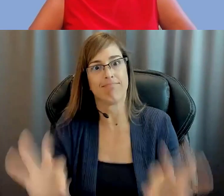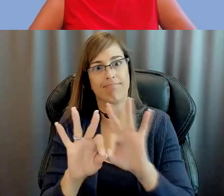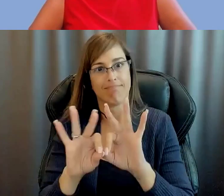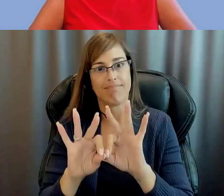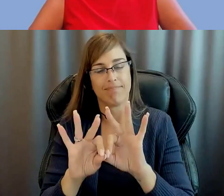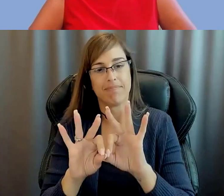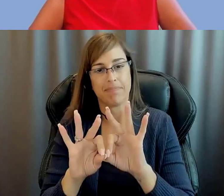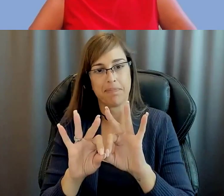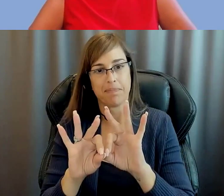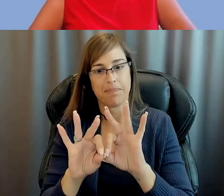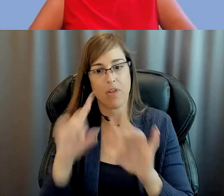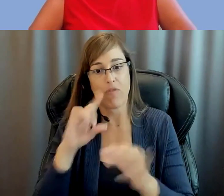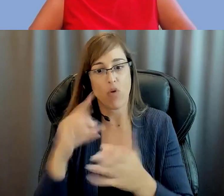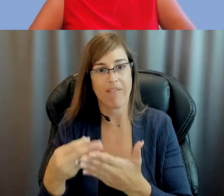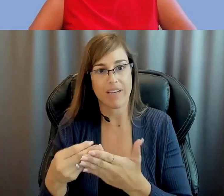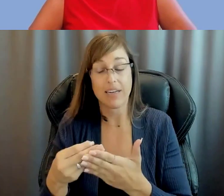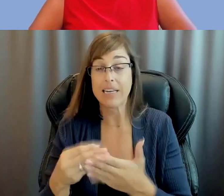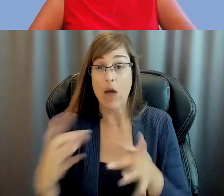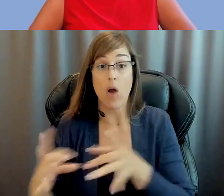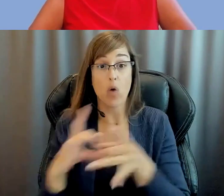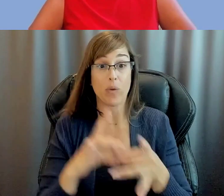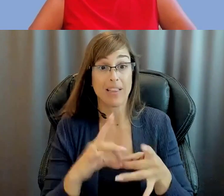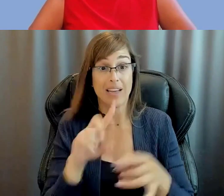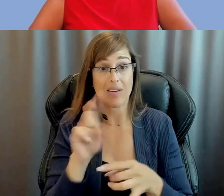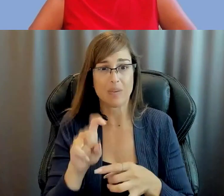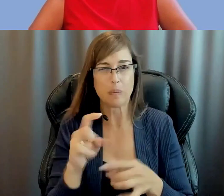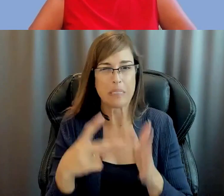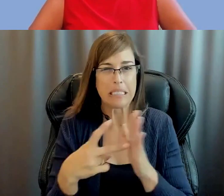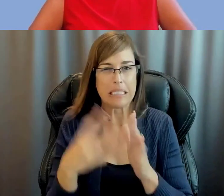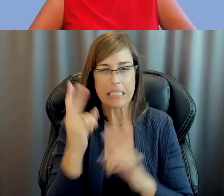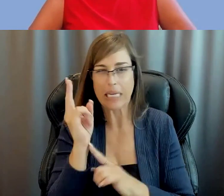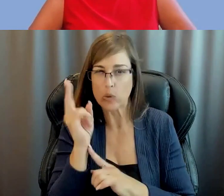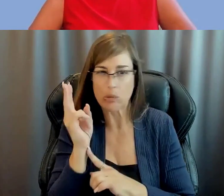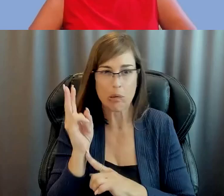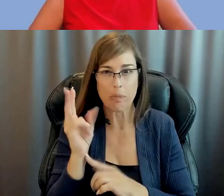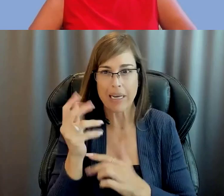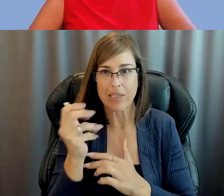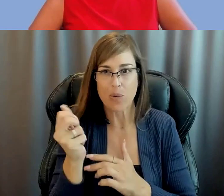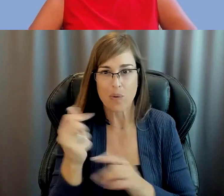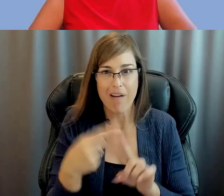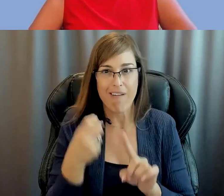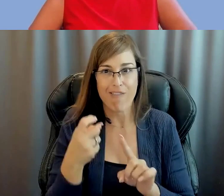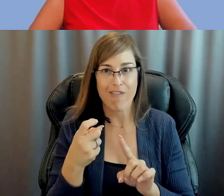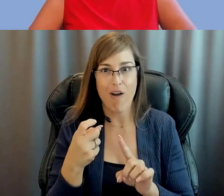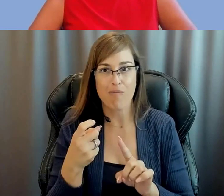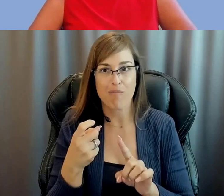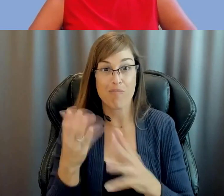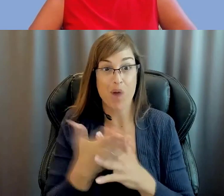Elyse Sullivan: Oh, and then a related question. We're a couple minutes away from our break.